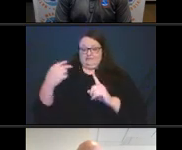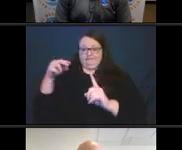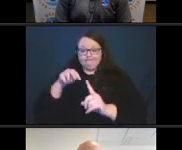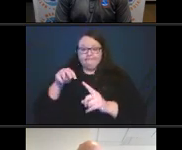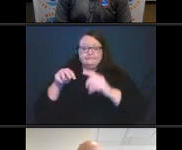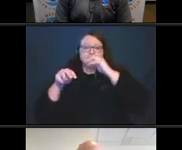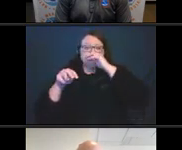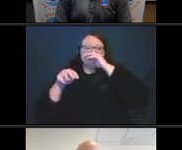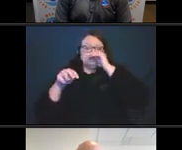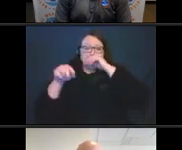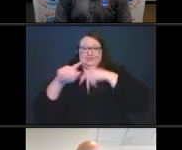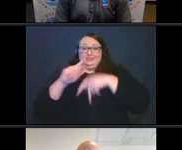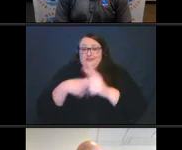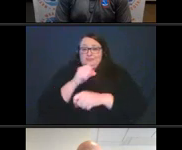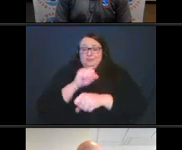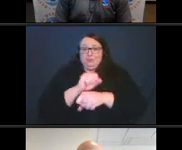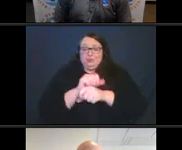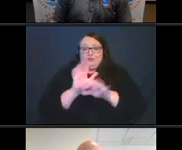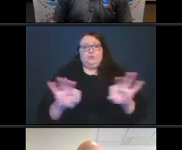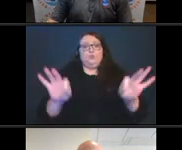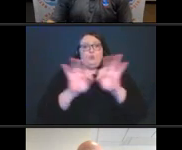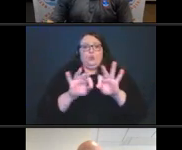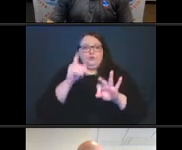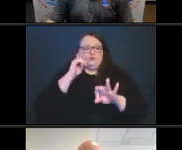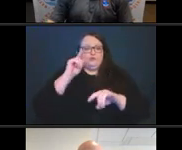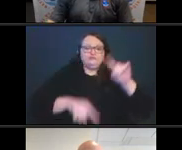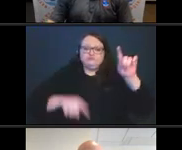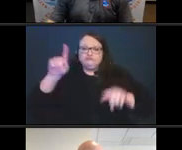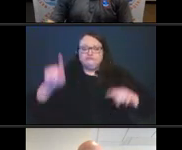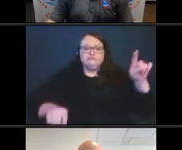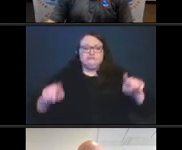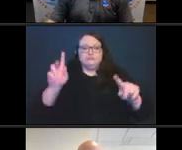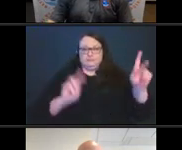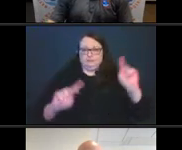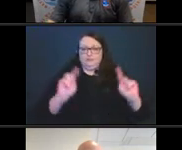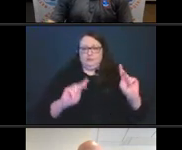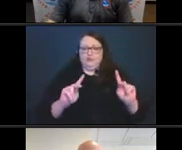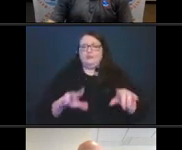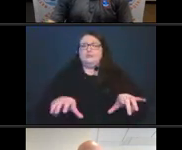all kinds of people. And, let me take just a minute to walk you through that.